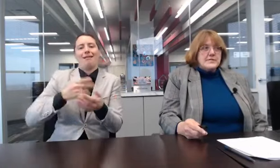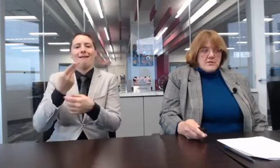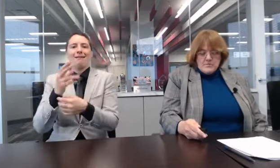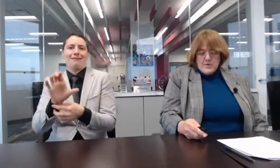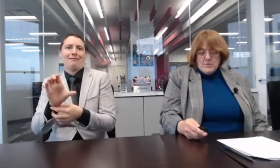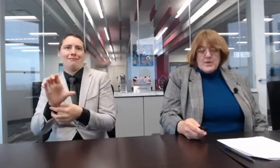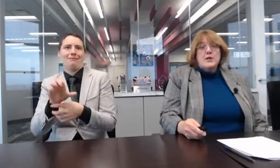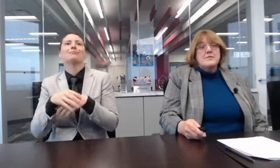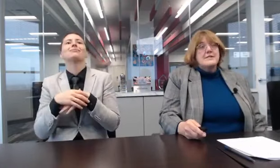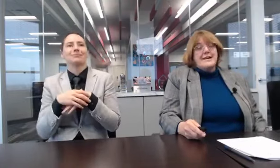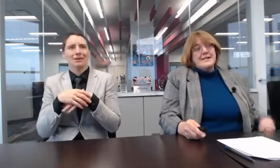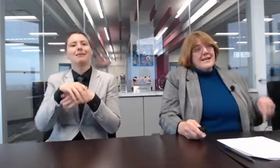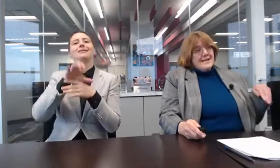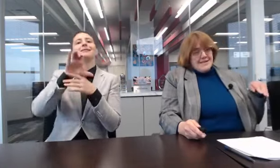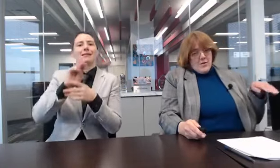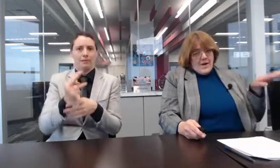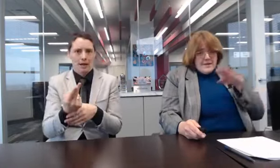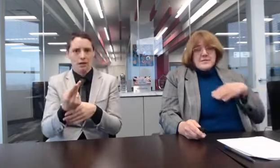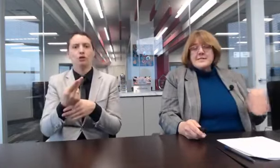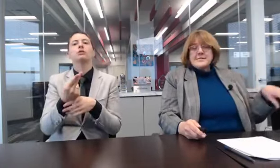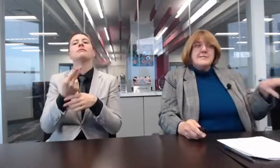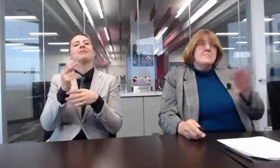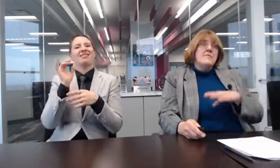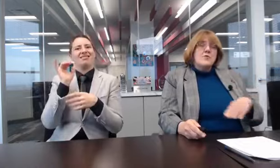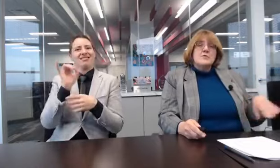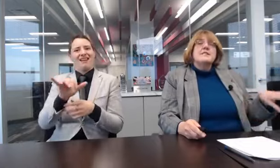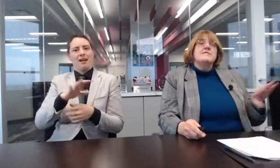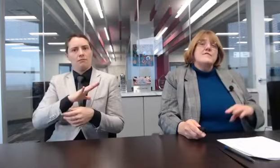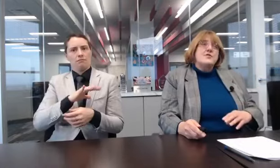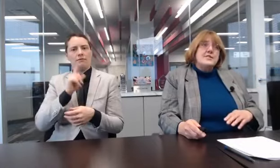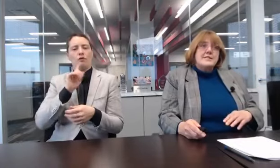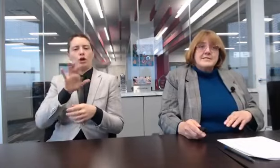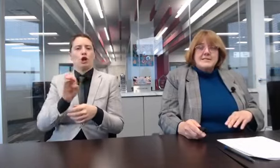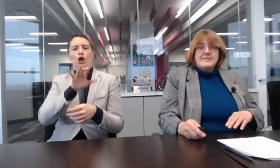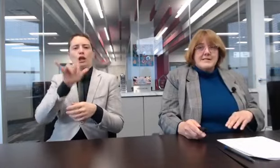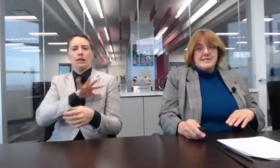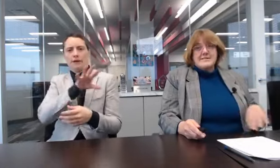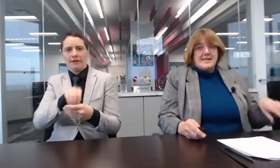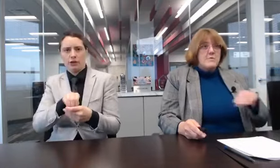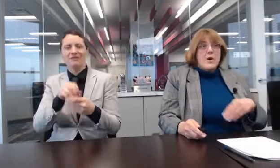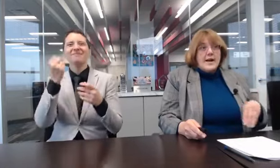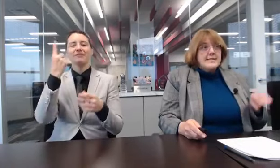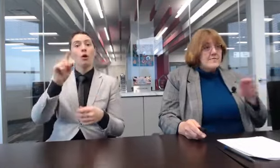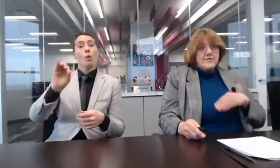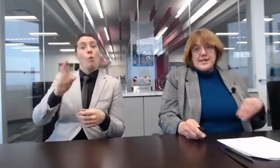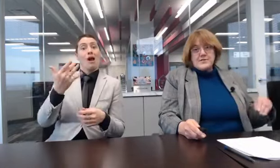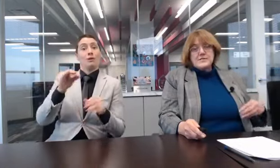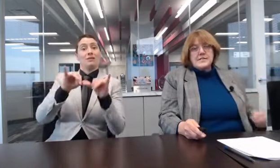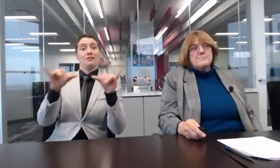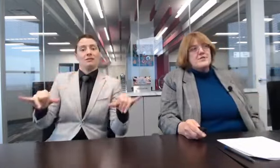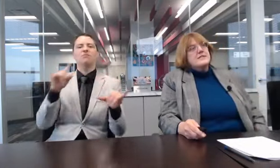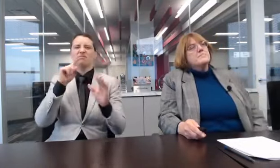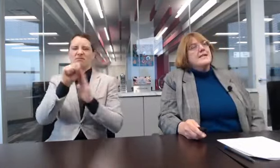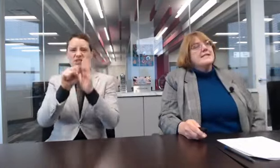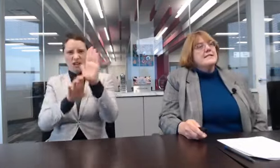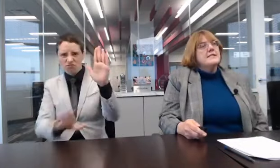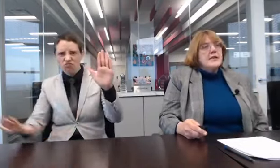So you might go to that Ohio system for early intervention. It's kind of state wide, different agencies participate in it.